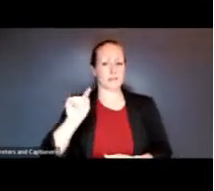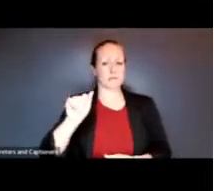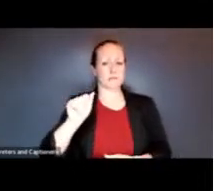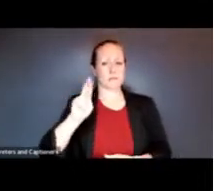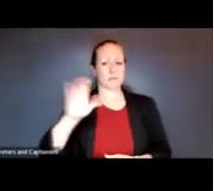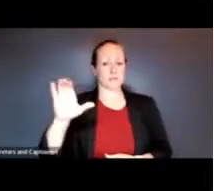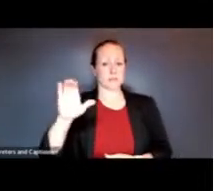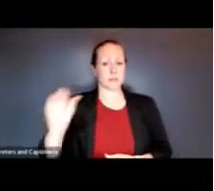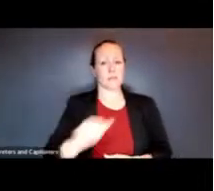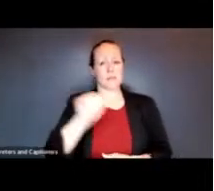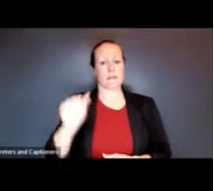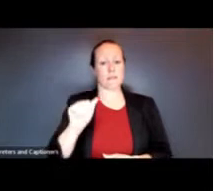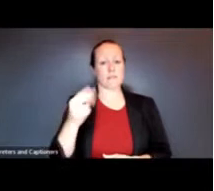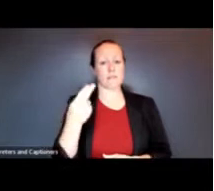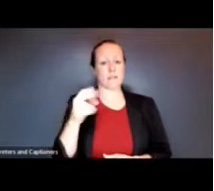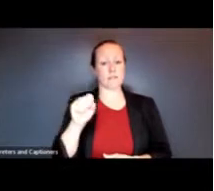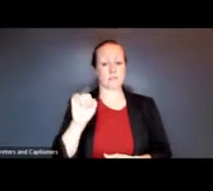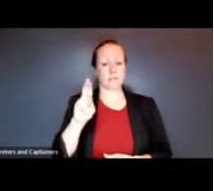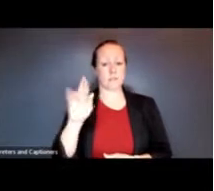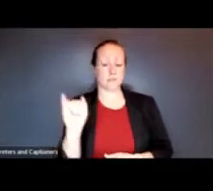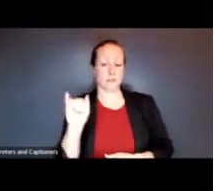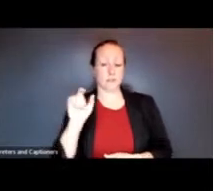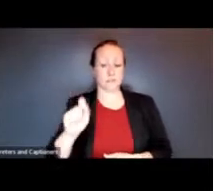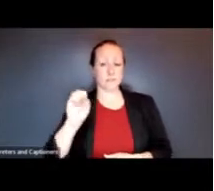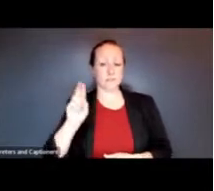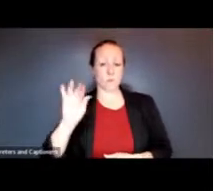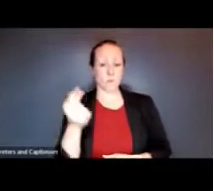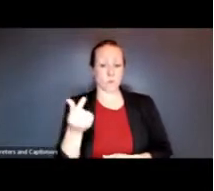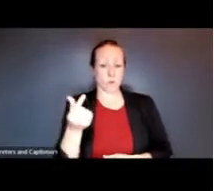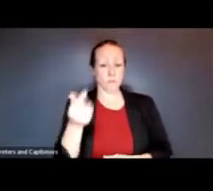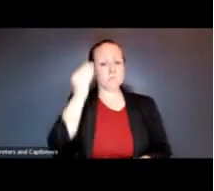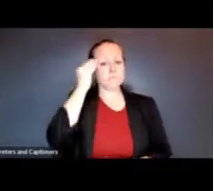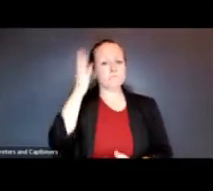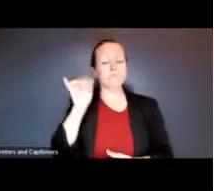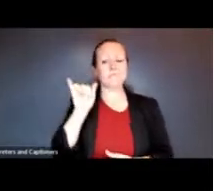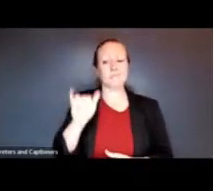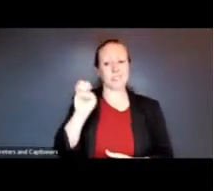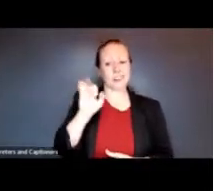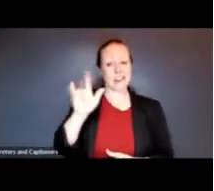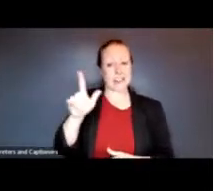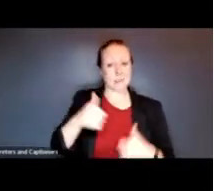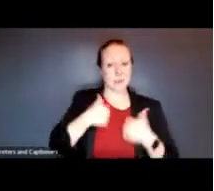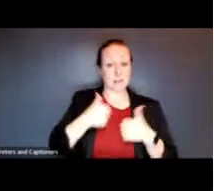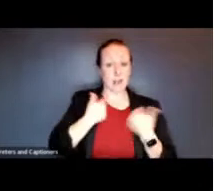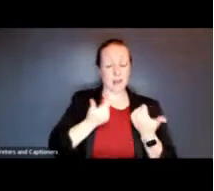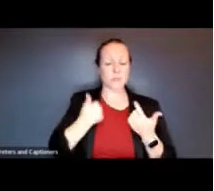TARC at hsri.org. Please note that this email address will not be monitored during the webinar.